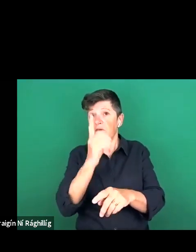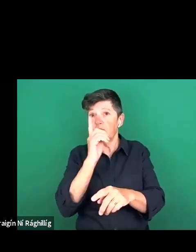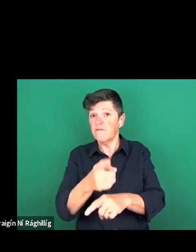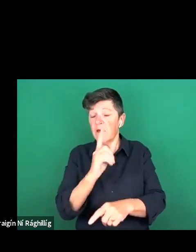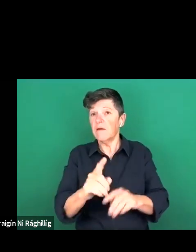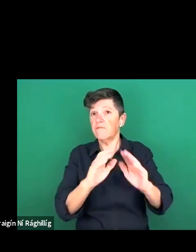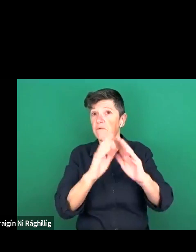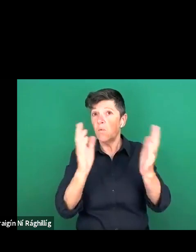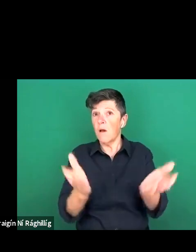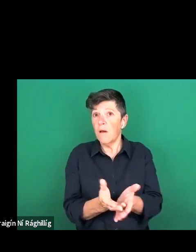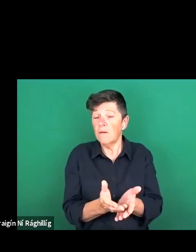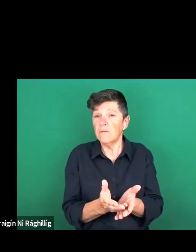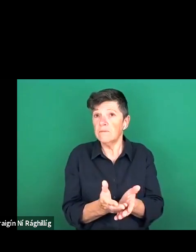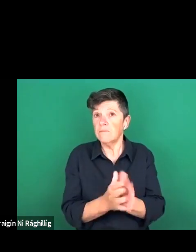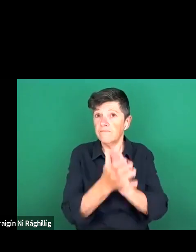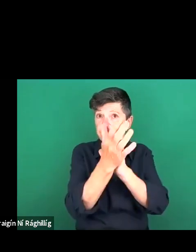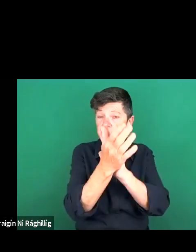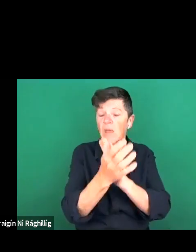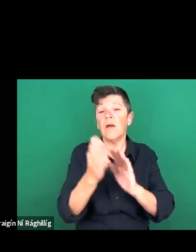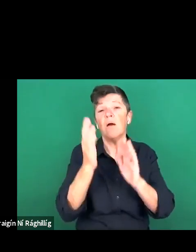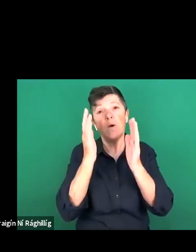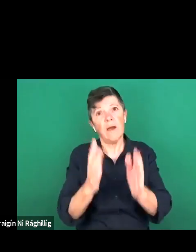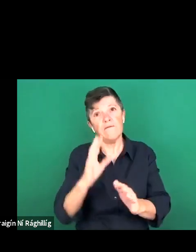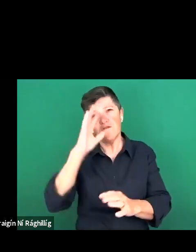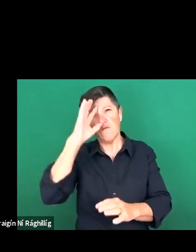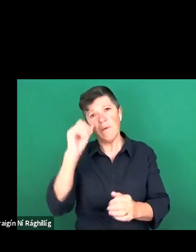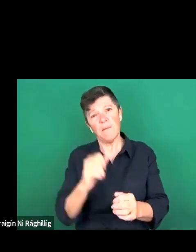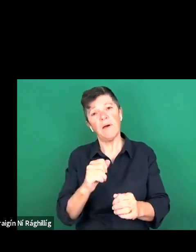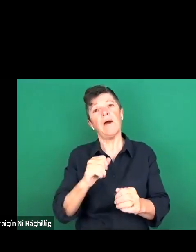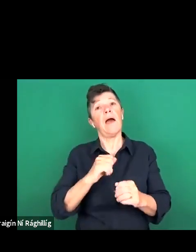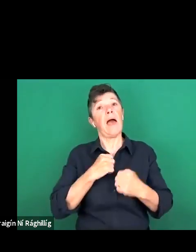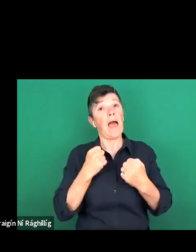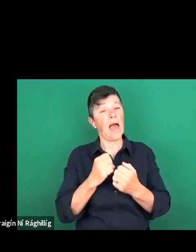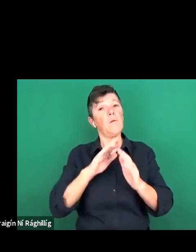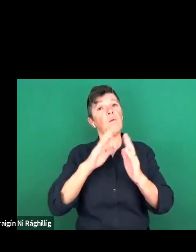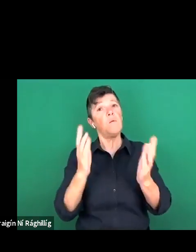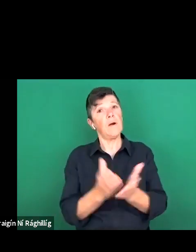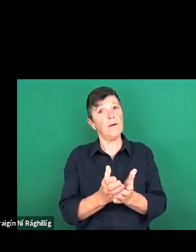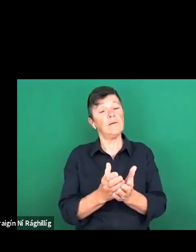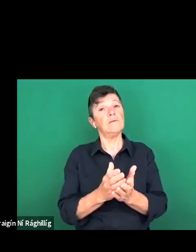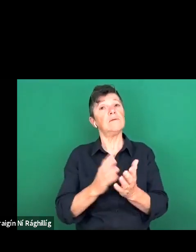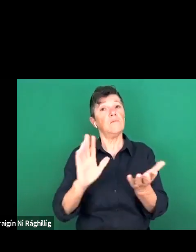in the west or many of us were less concerned . By being mindful to address